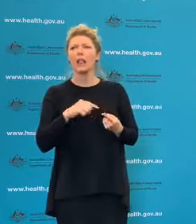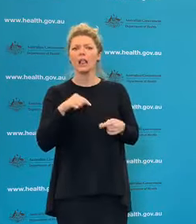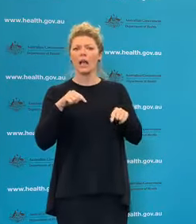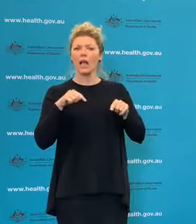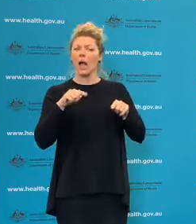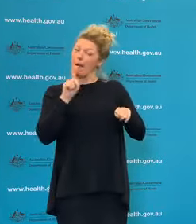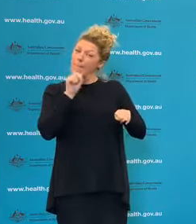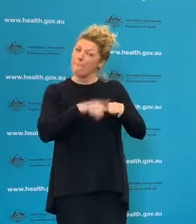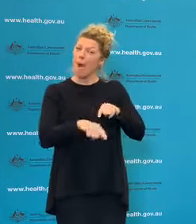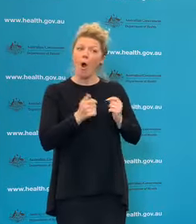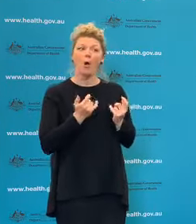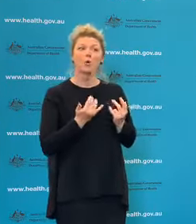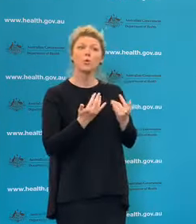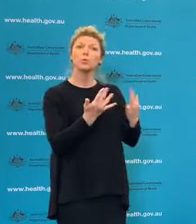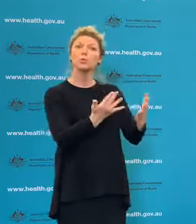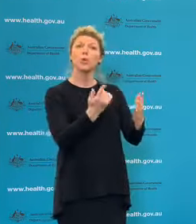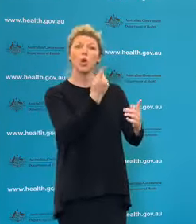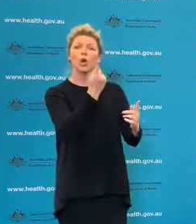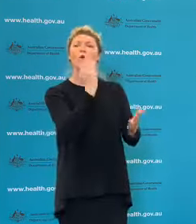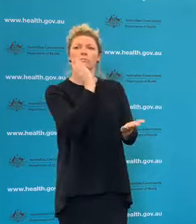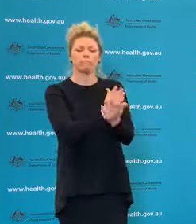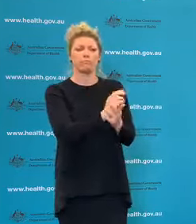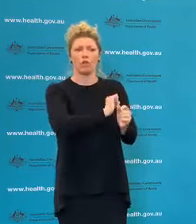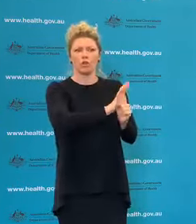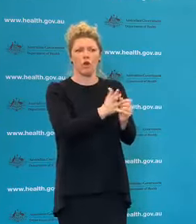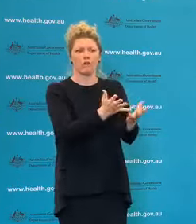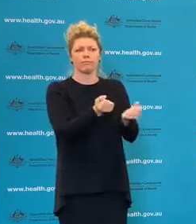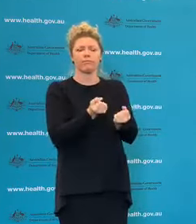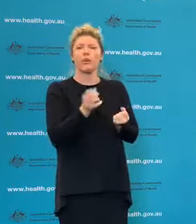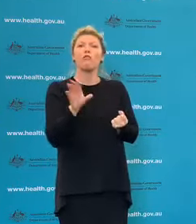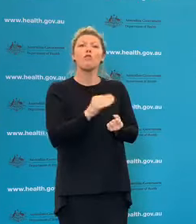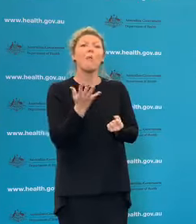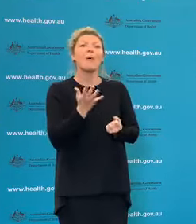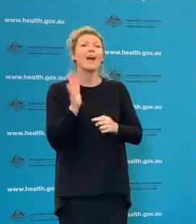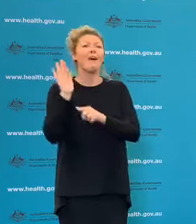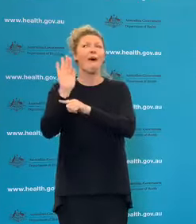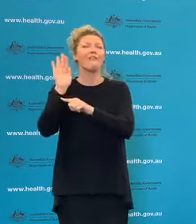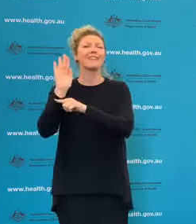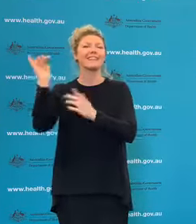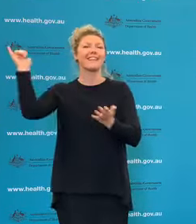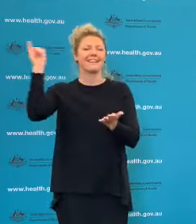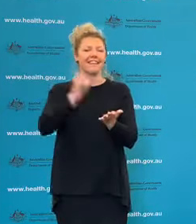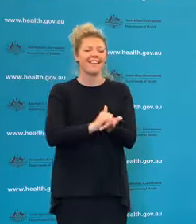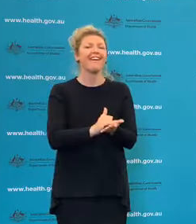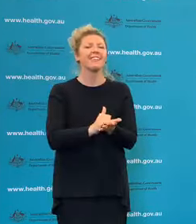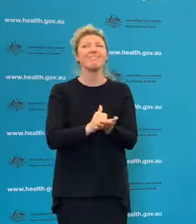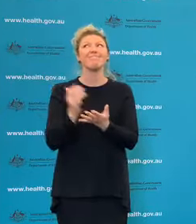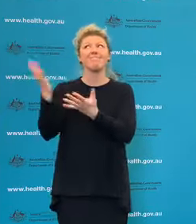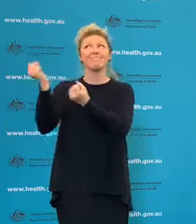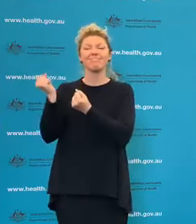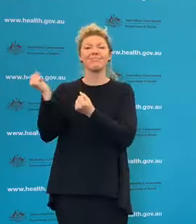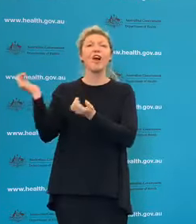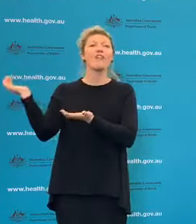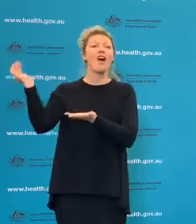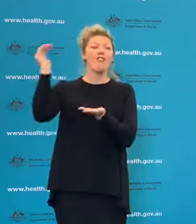proportion of the positive cases in Australia are result of international travel. Although that's diminishing, is we're seeing less people